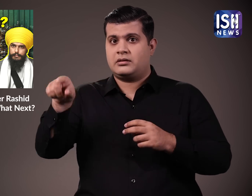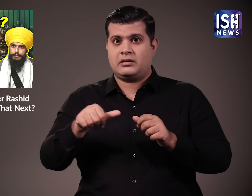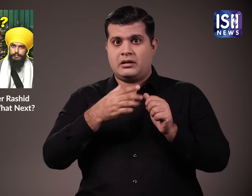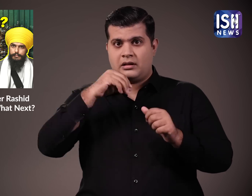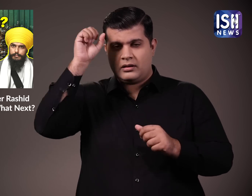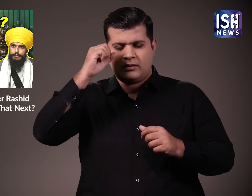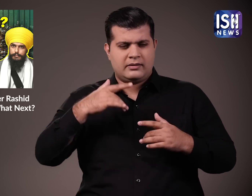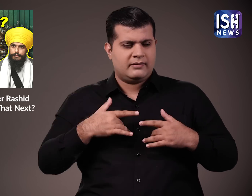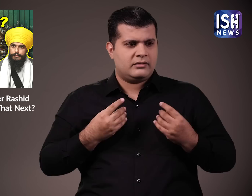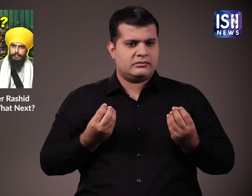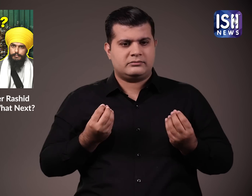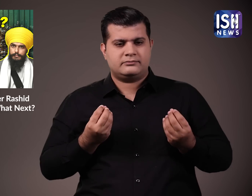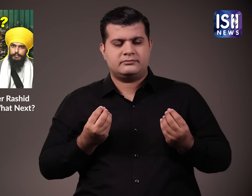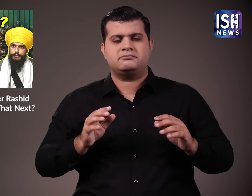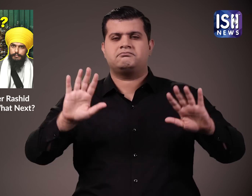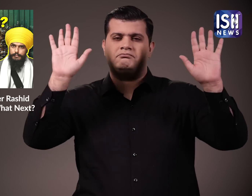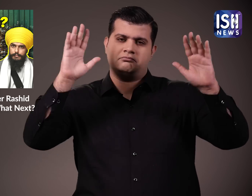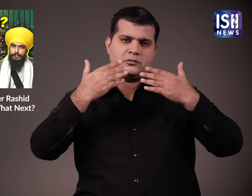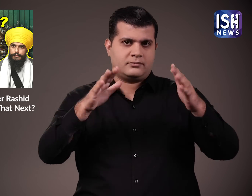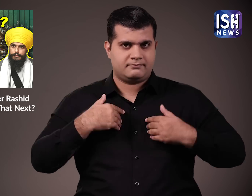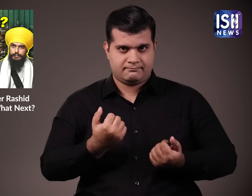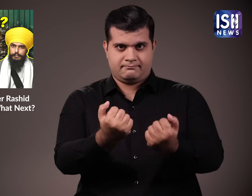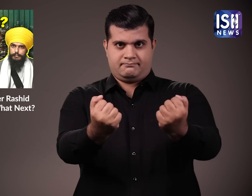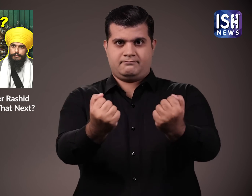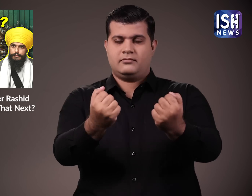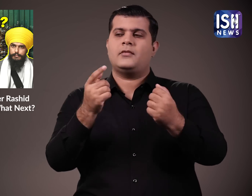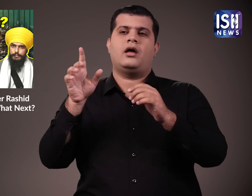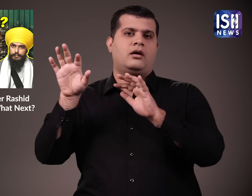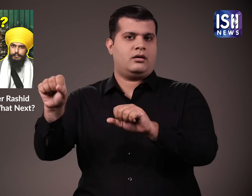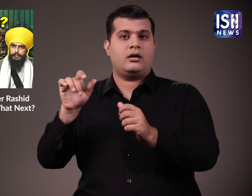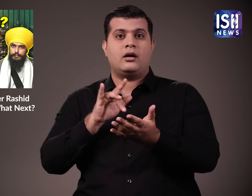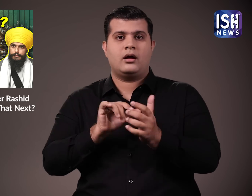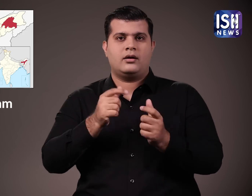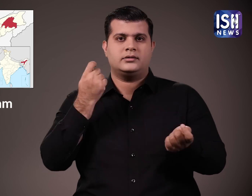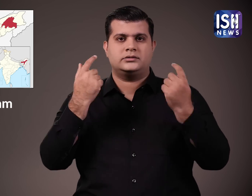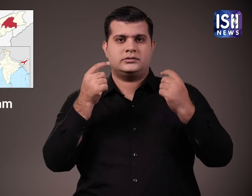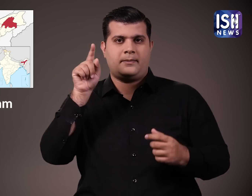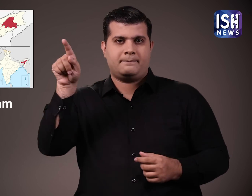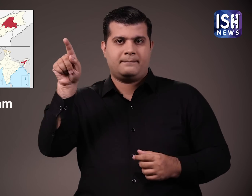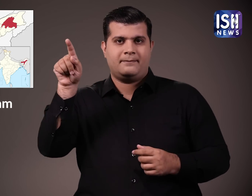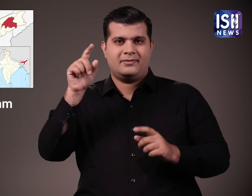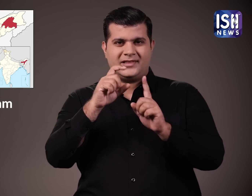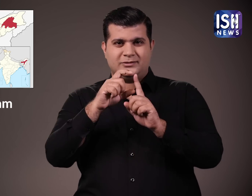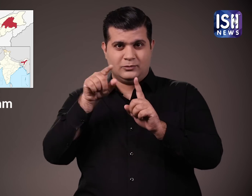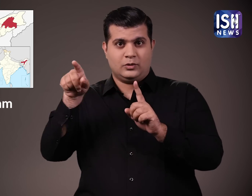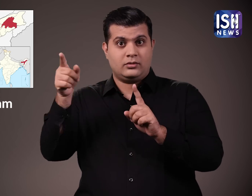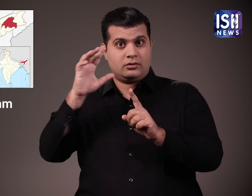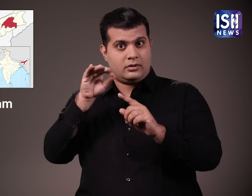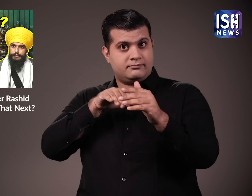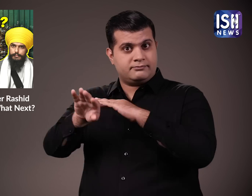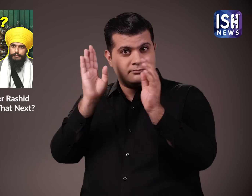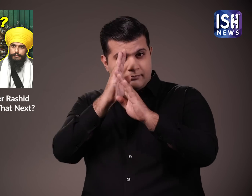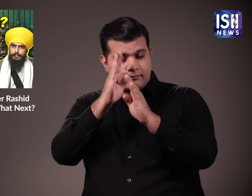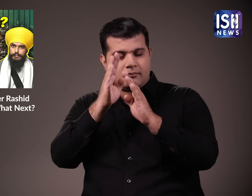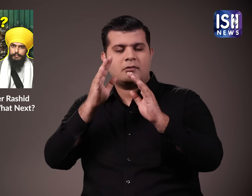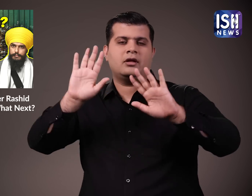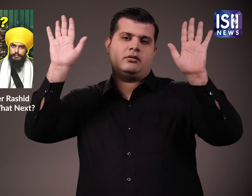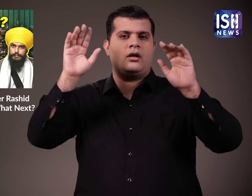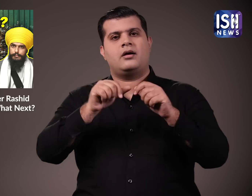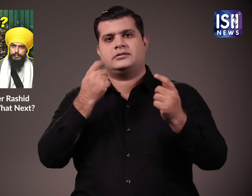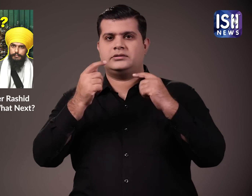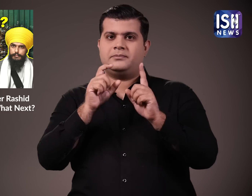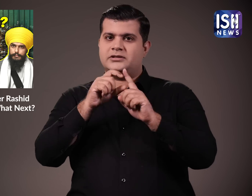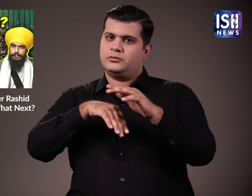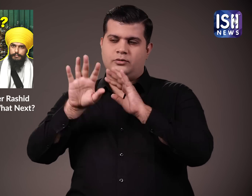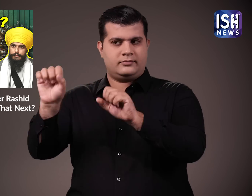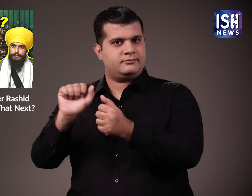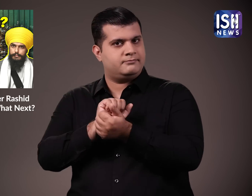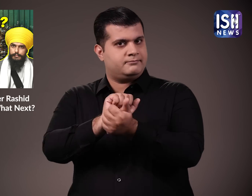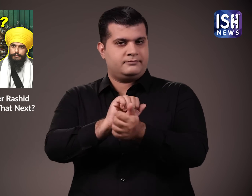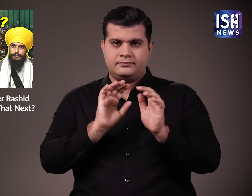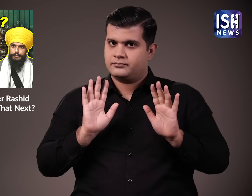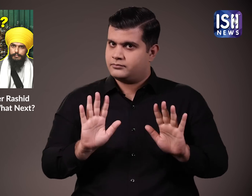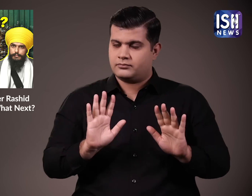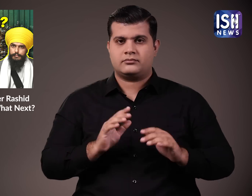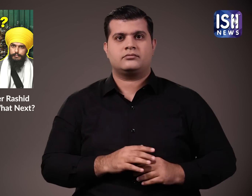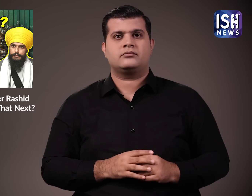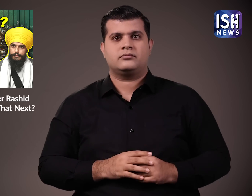Later, after hiding for sometime, Singh surrendered himself and has been in jail in Assam’s Dibrugarh since then.